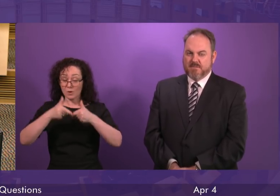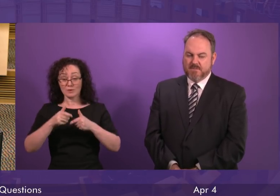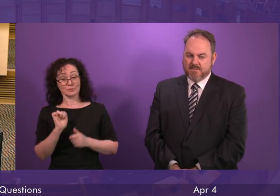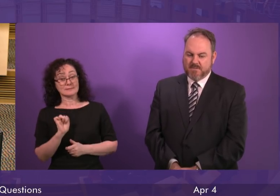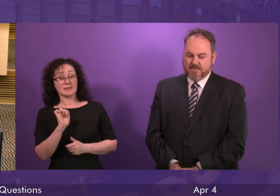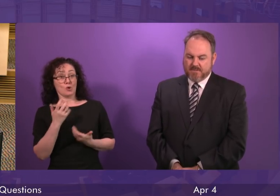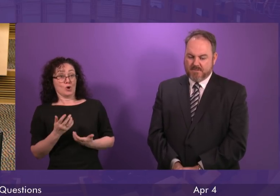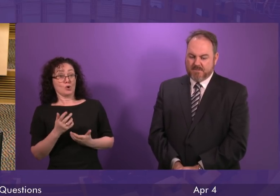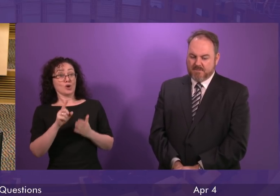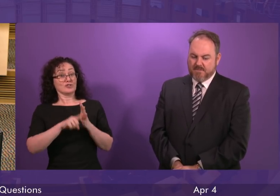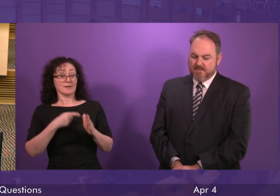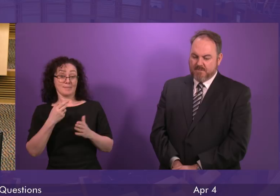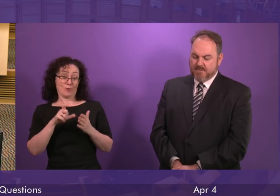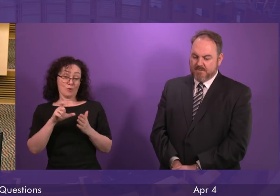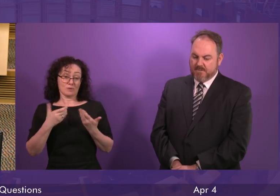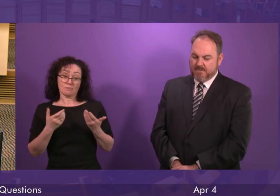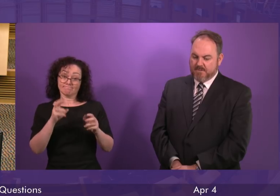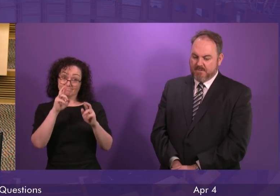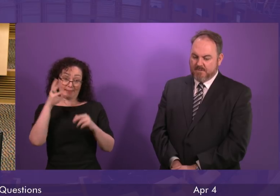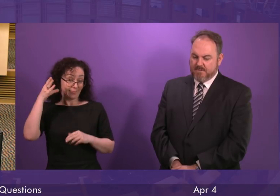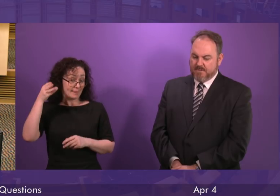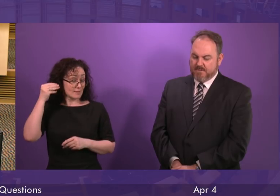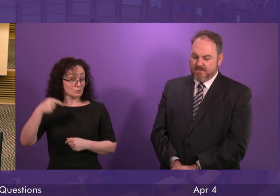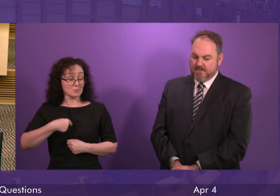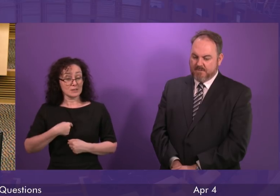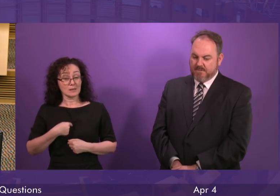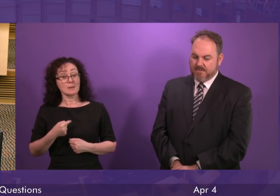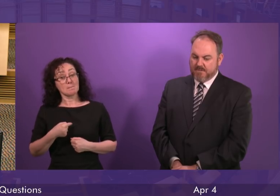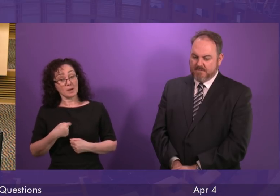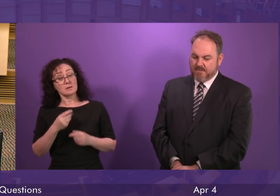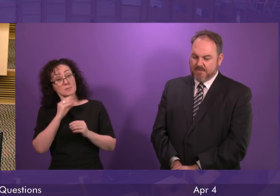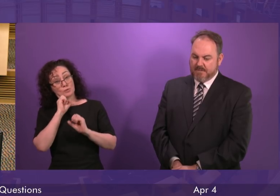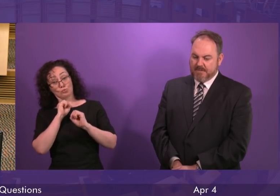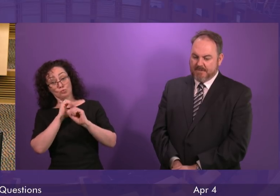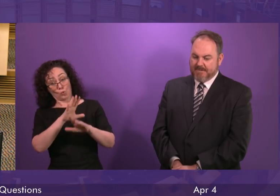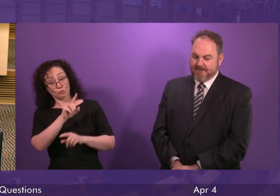whether he listens to me, but I said that, if I were in his shoes, I would be very wary